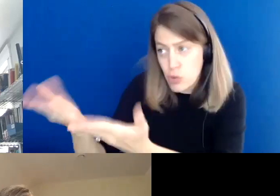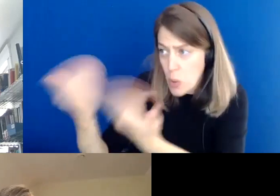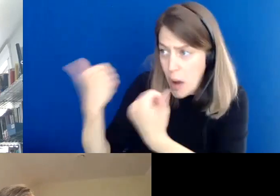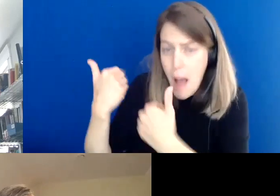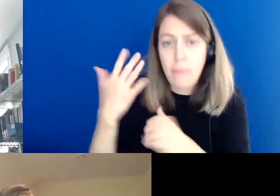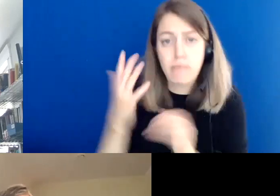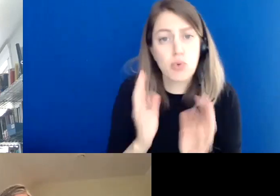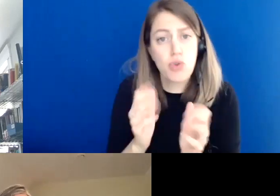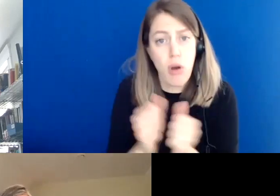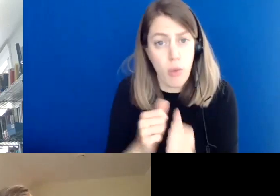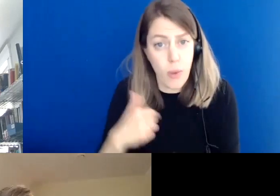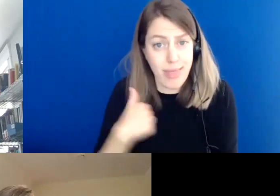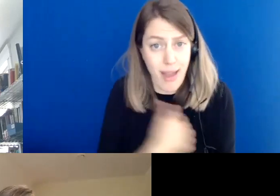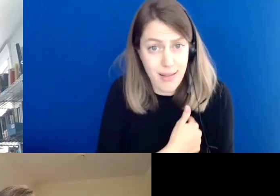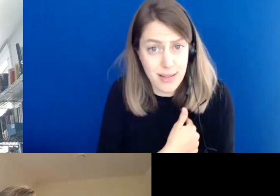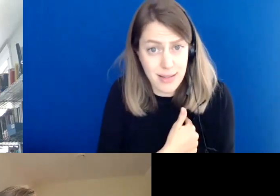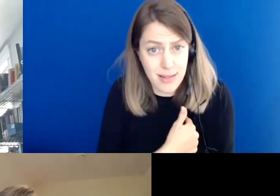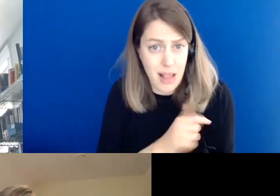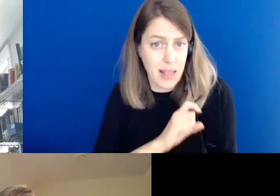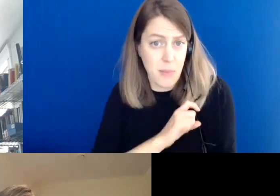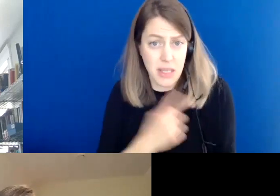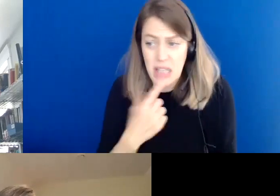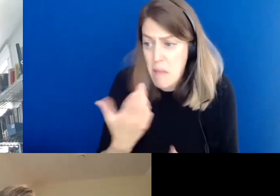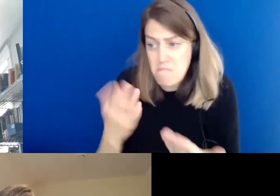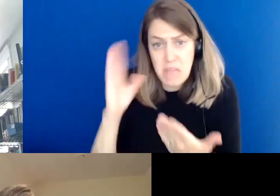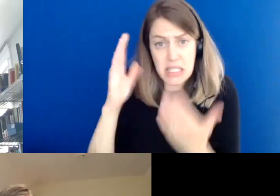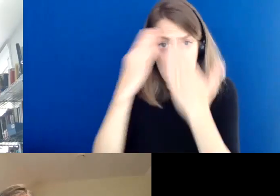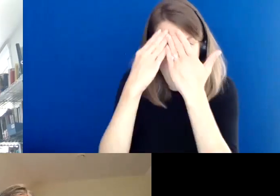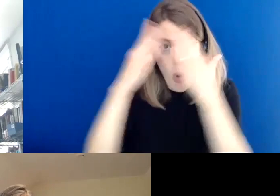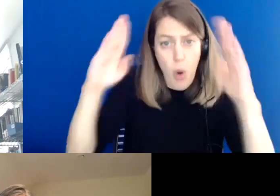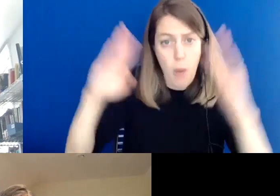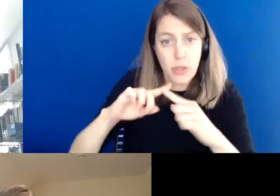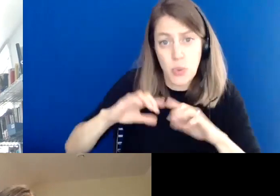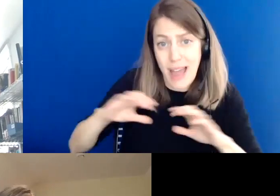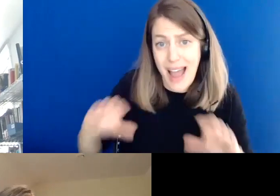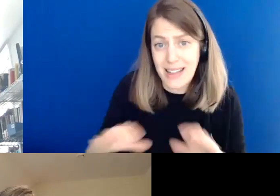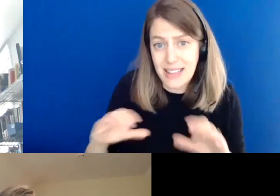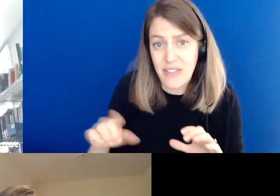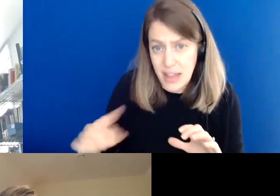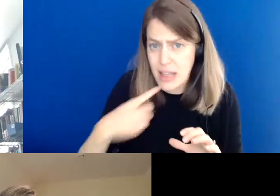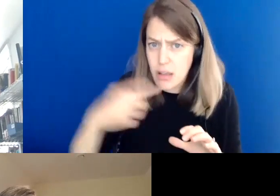open about the activities and did not deny the fact that these incidents took place.